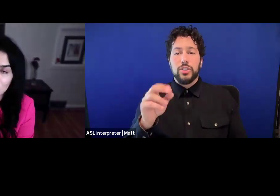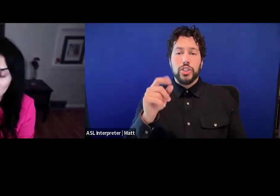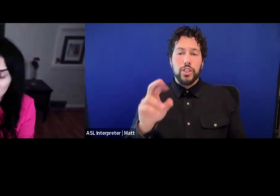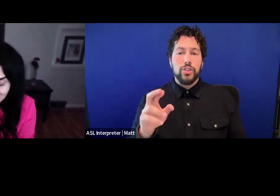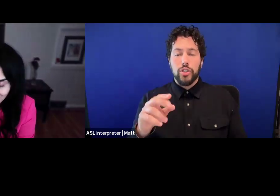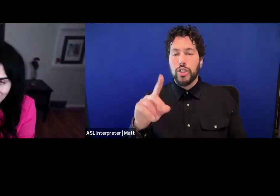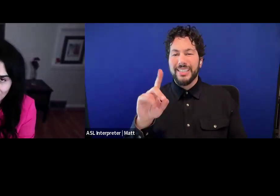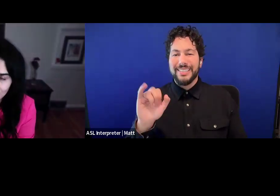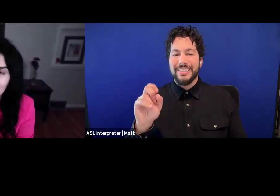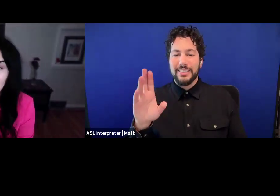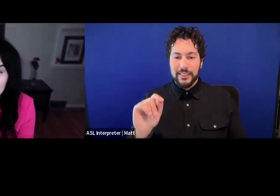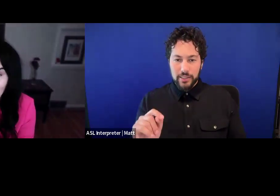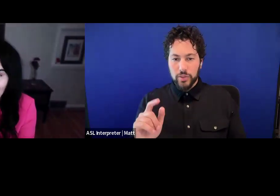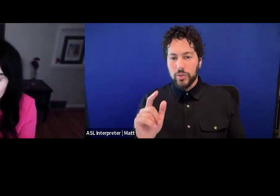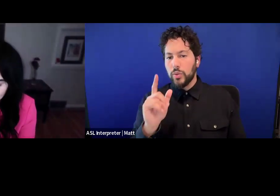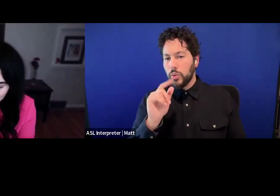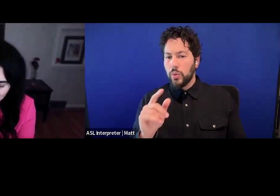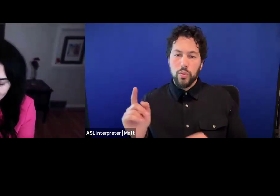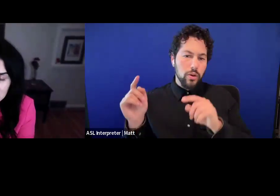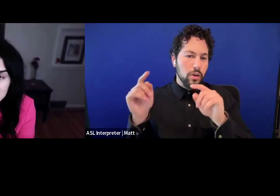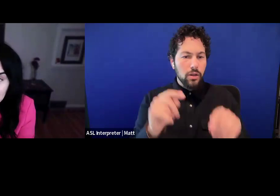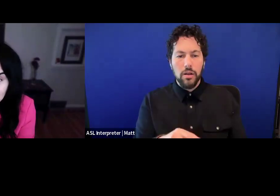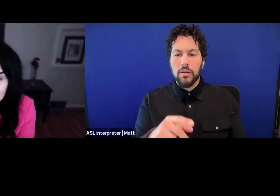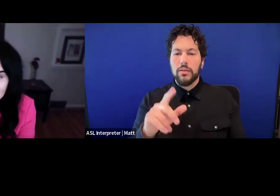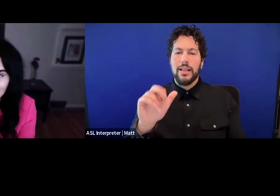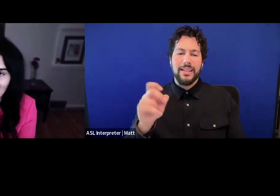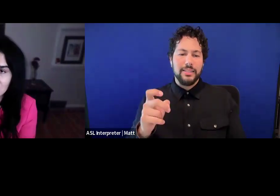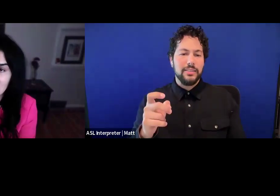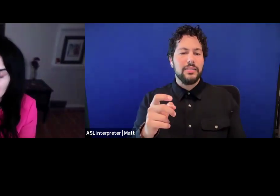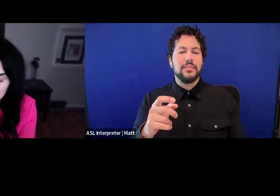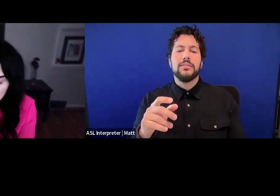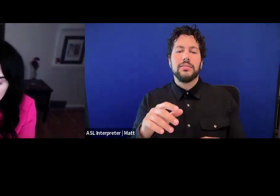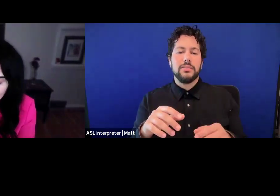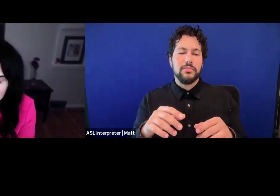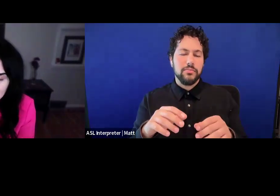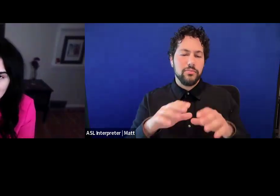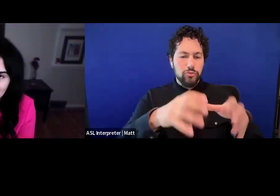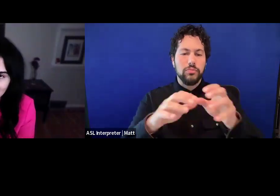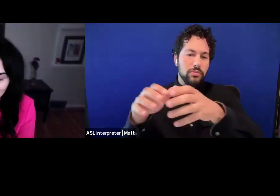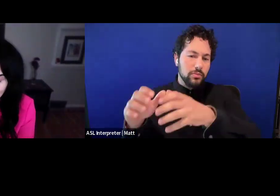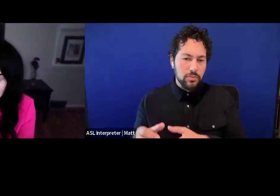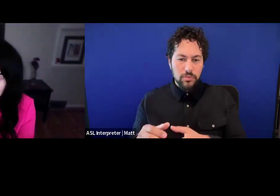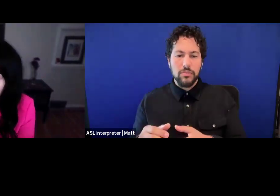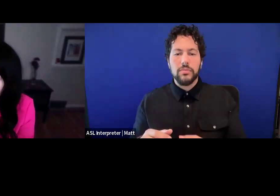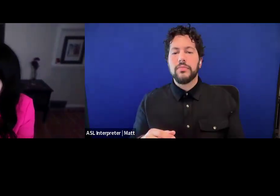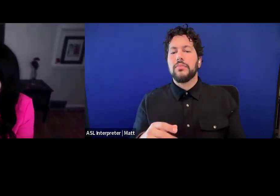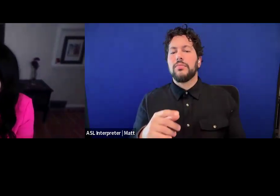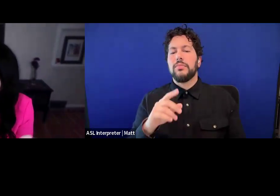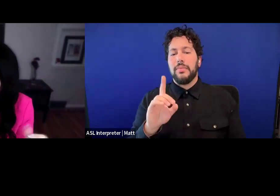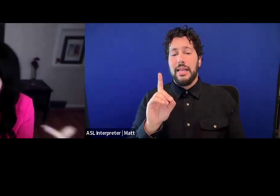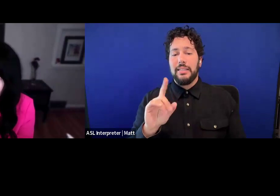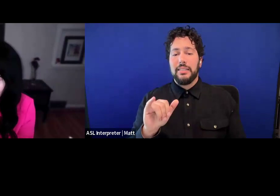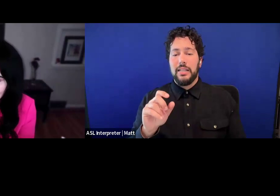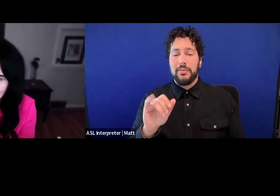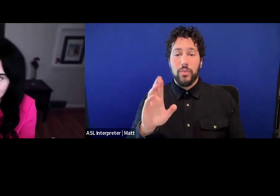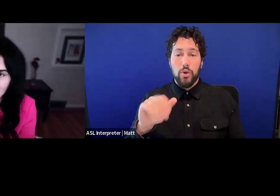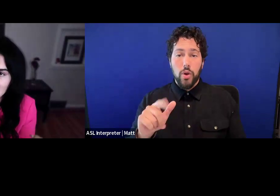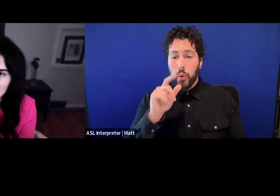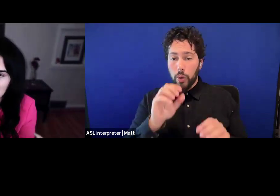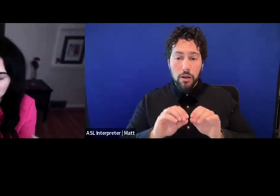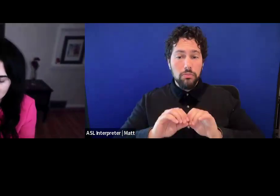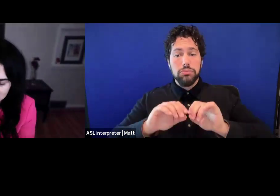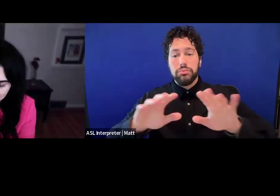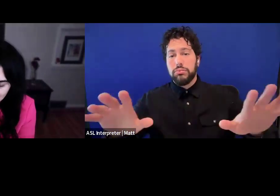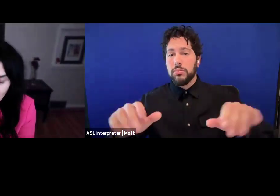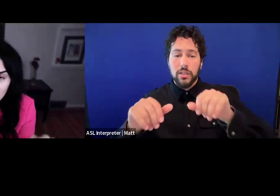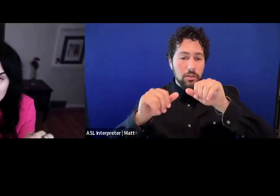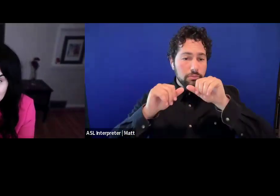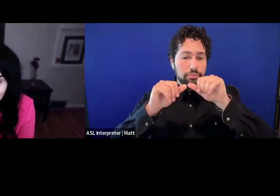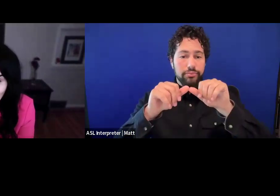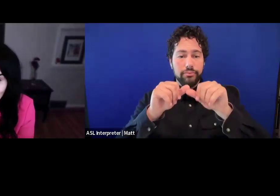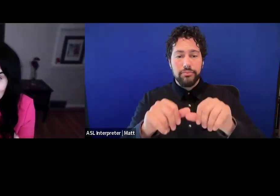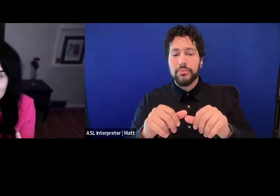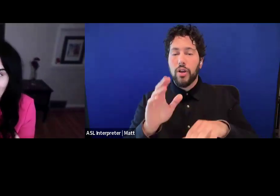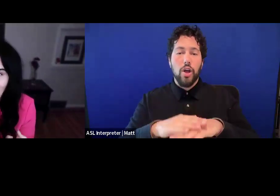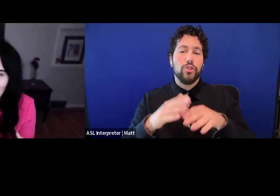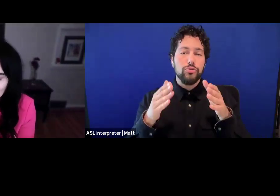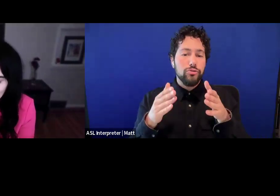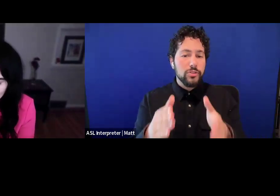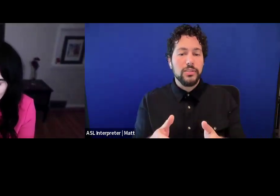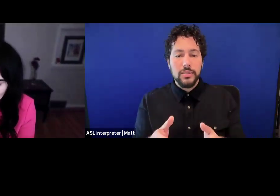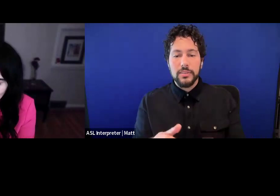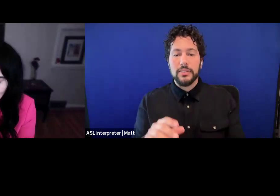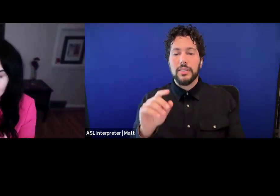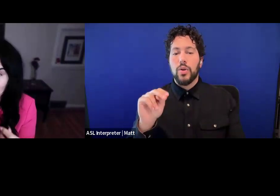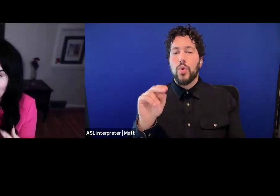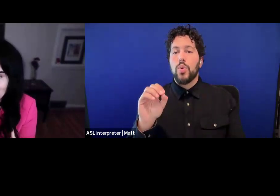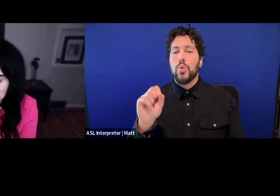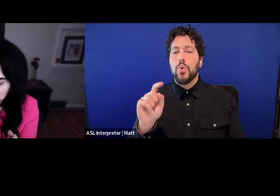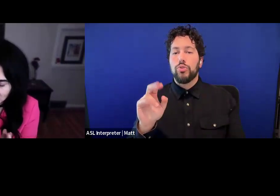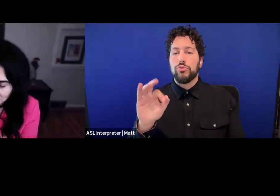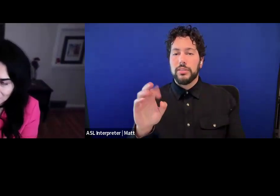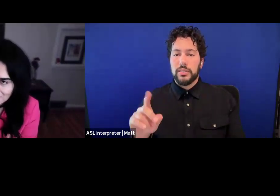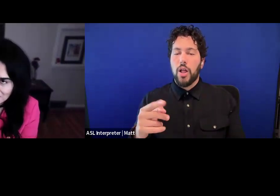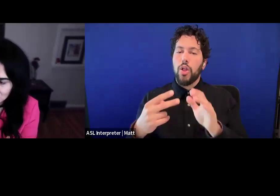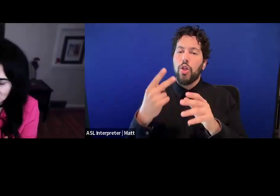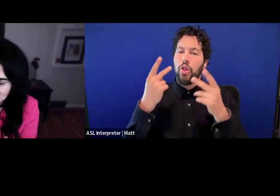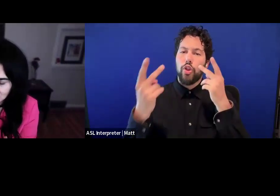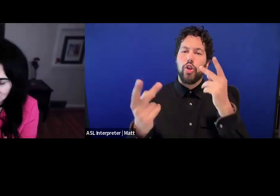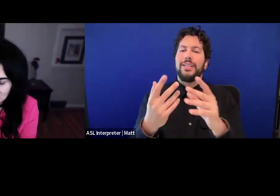to name the dispersed yet enduring sociality that street walking and migration generate. Nostrad is outward-looking. It places precarious subjectivities.